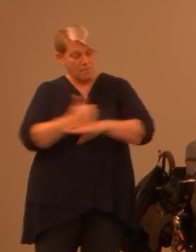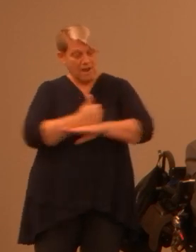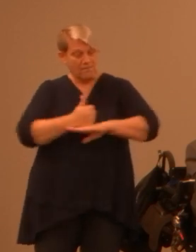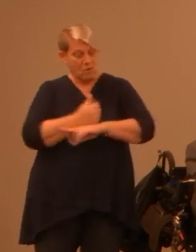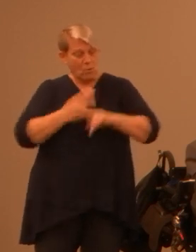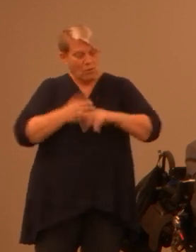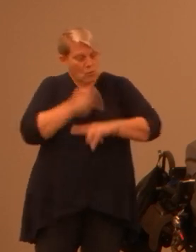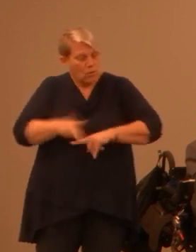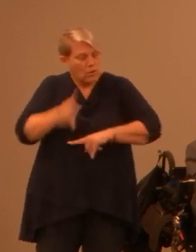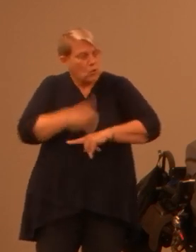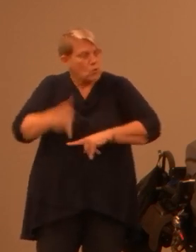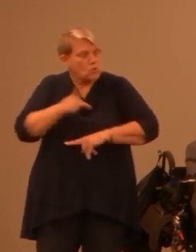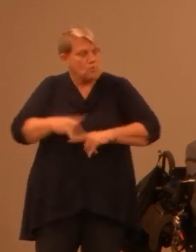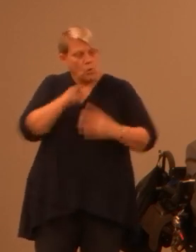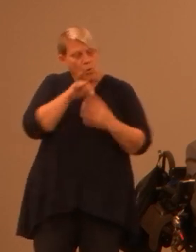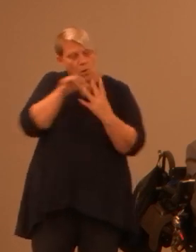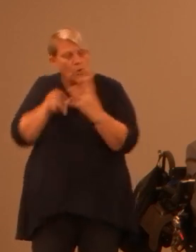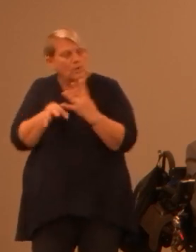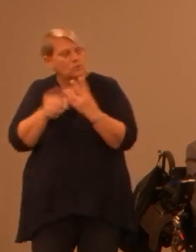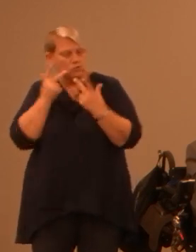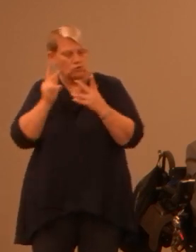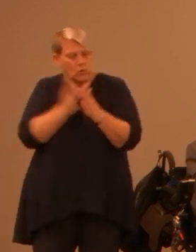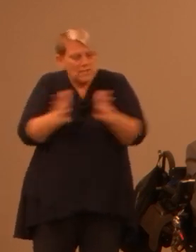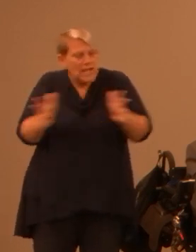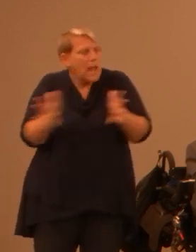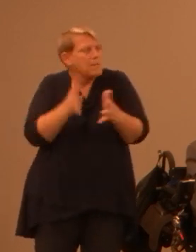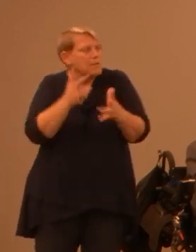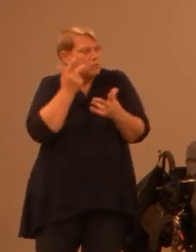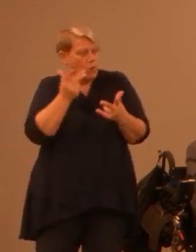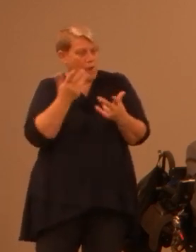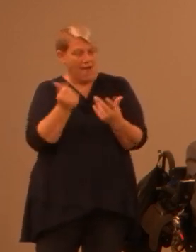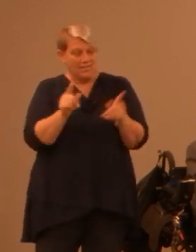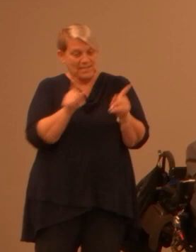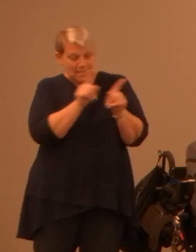components ensures scalability, allowing us to easily upload hundreds